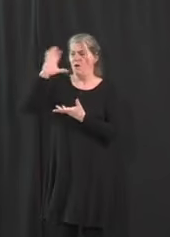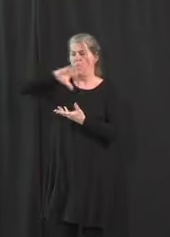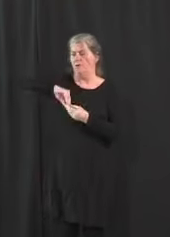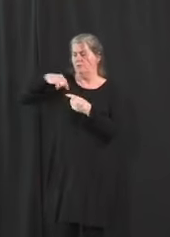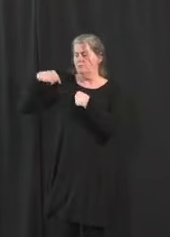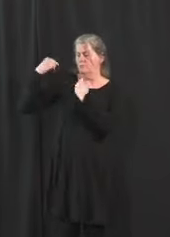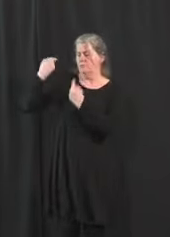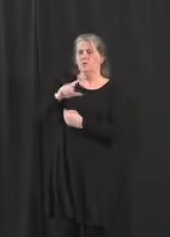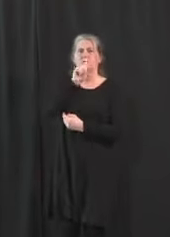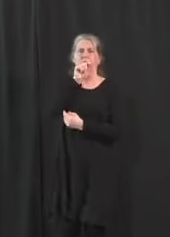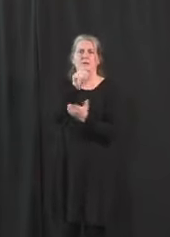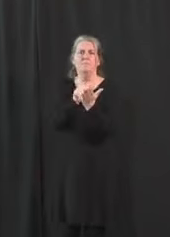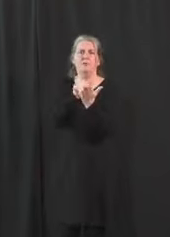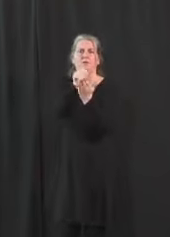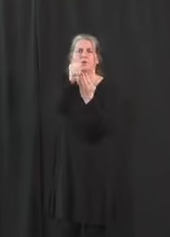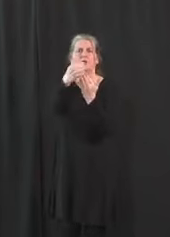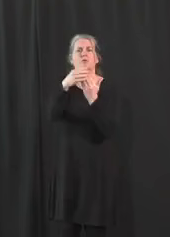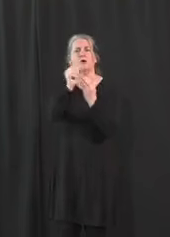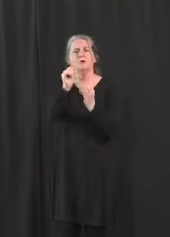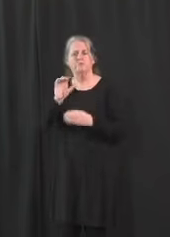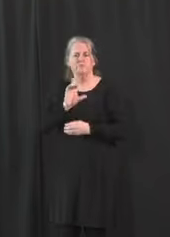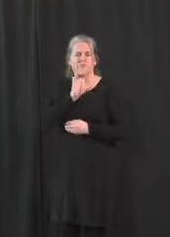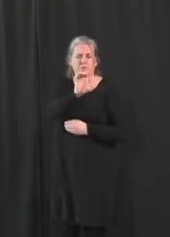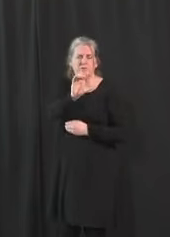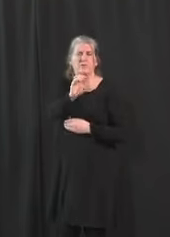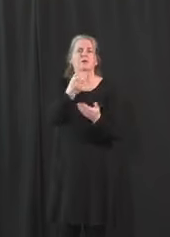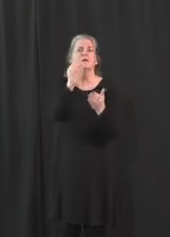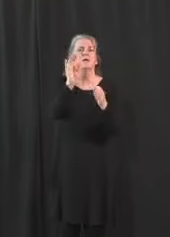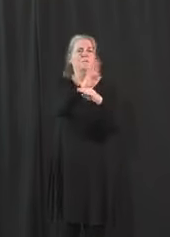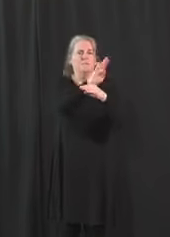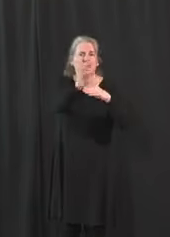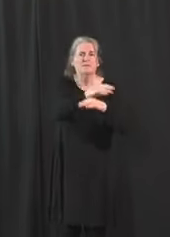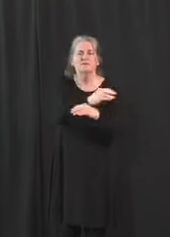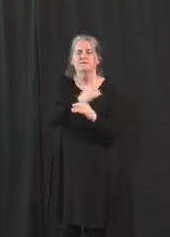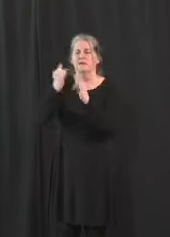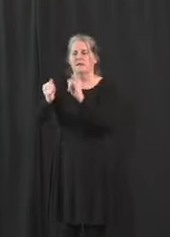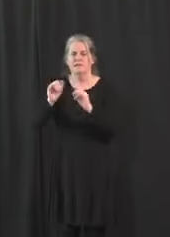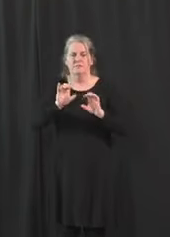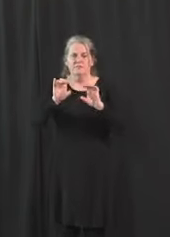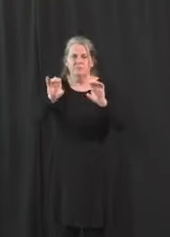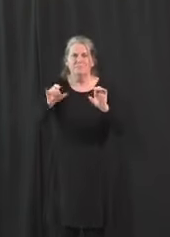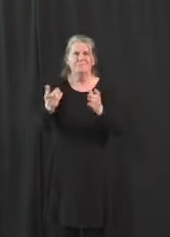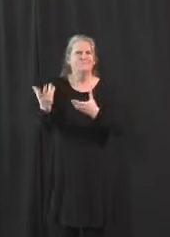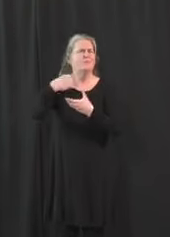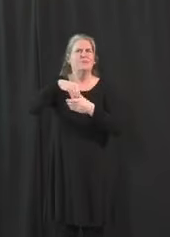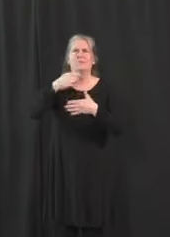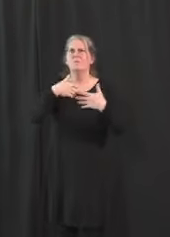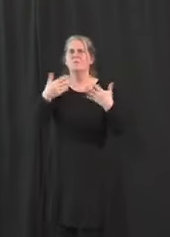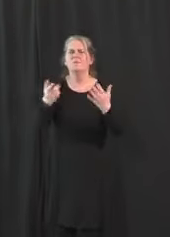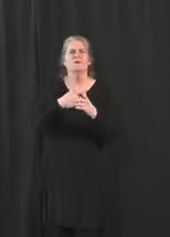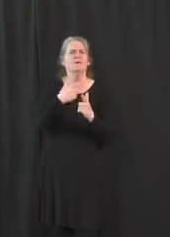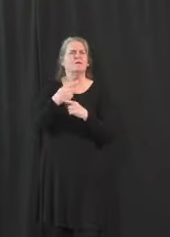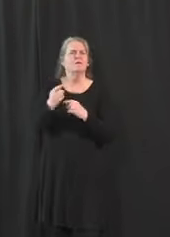AVAILABLE TO BUSINESSES AND TO INDIVIDUALS COVERING EVERYTHING FROM 14-DAY SICK LEAVES AND